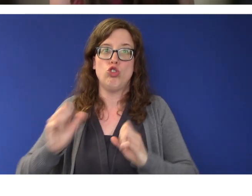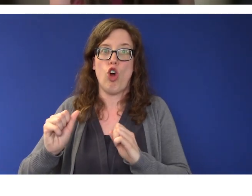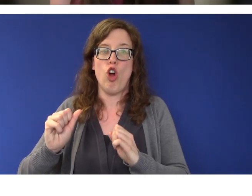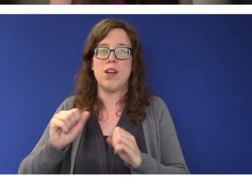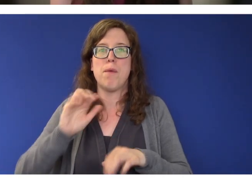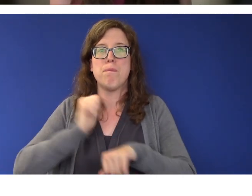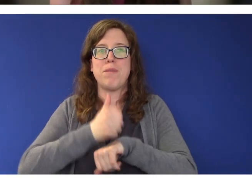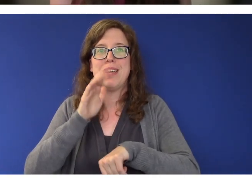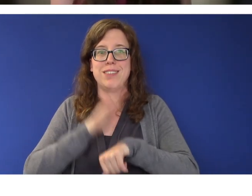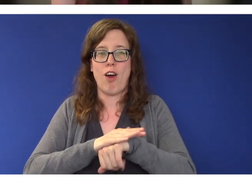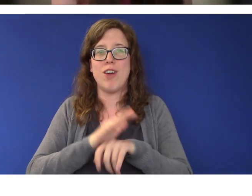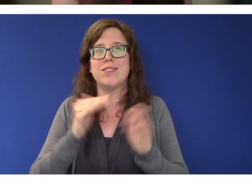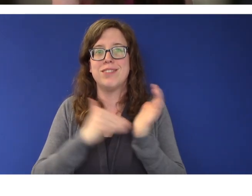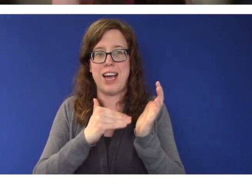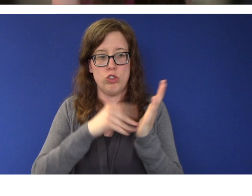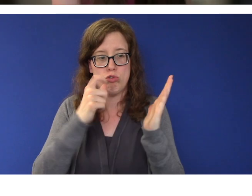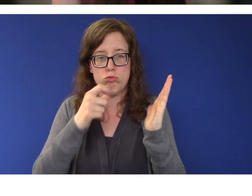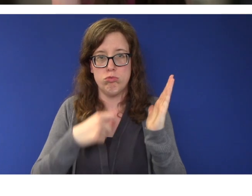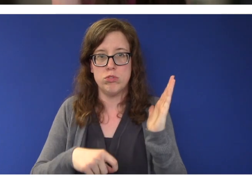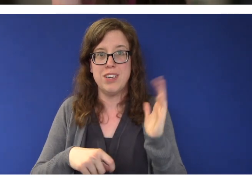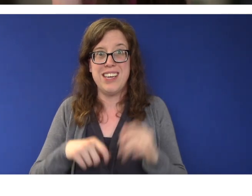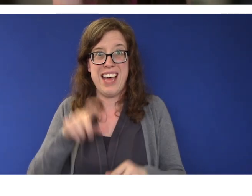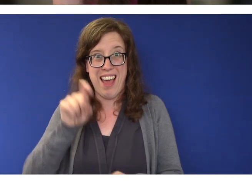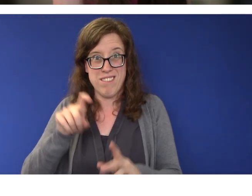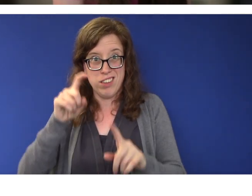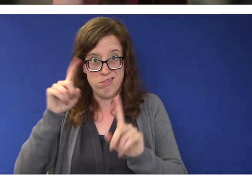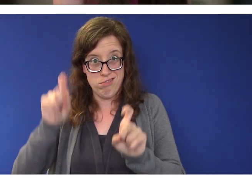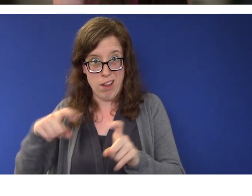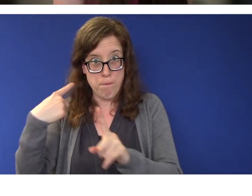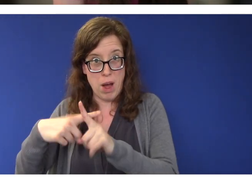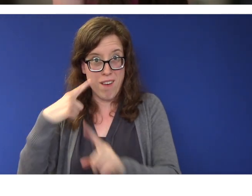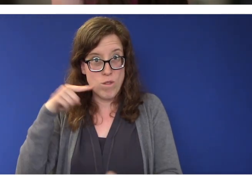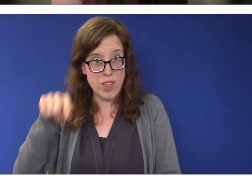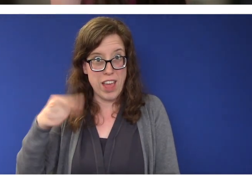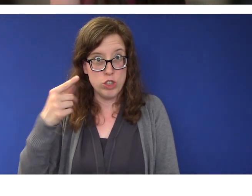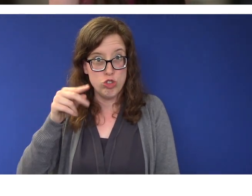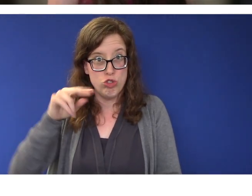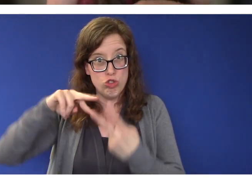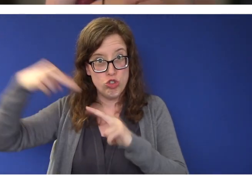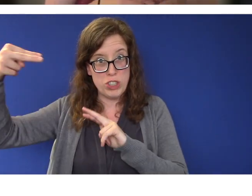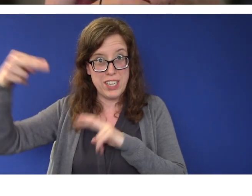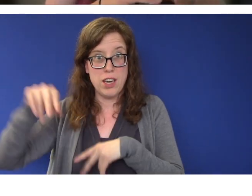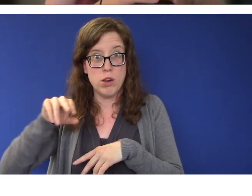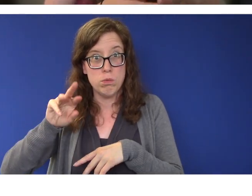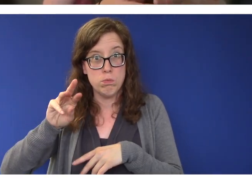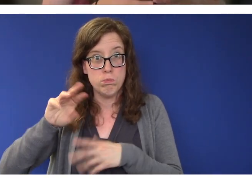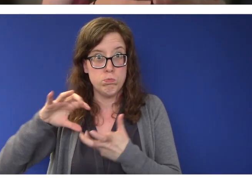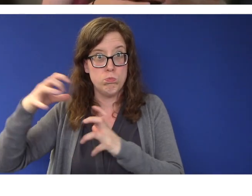The child does not have to test positive for the gene mutation. Doctors really use the combination